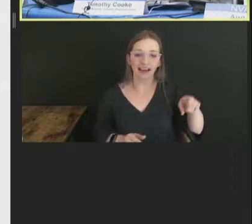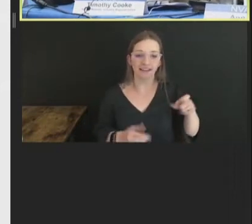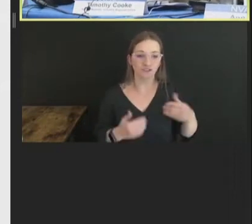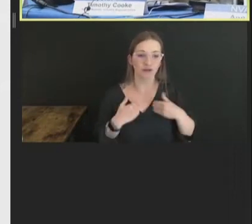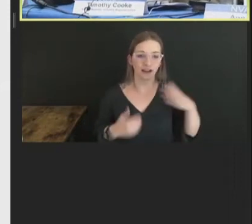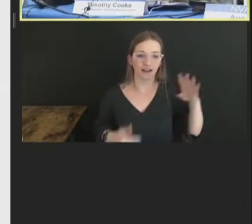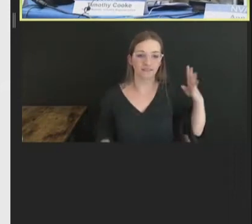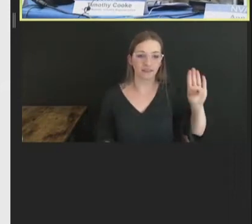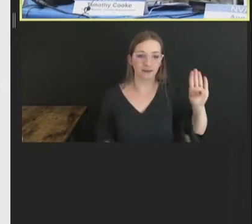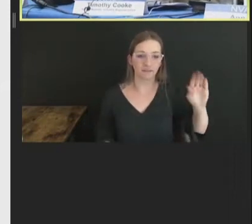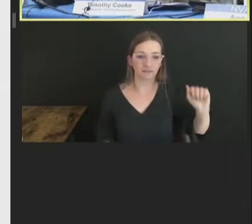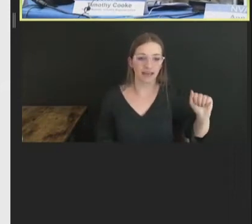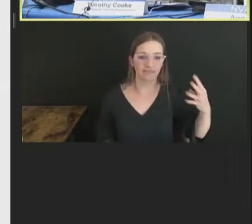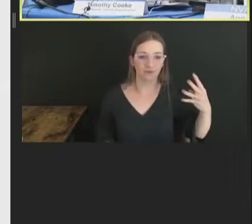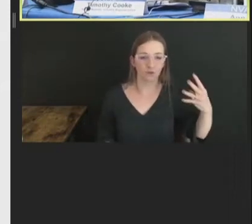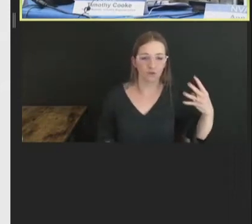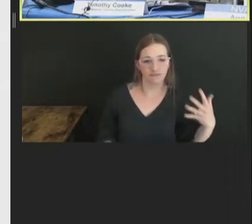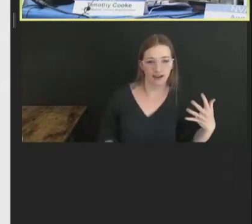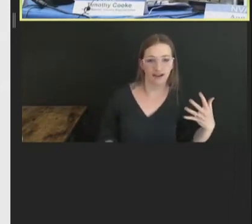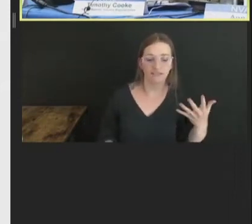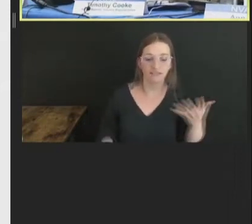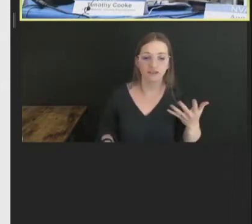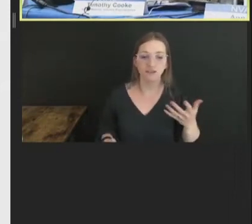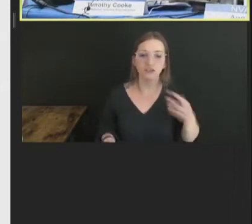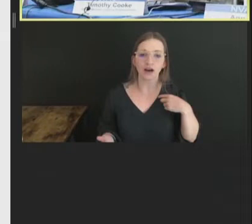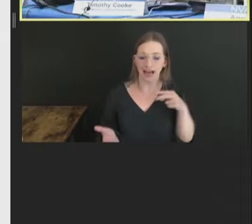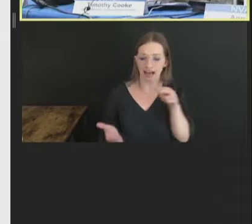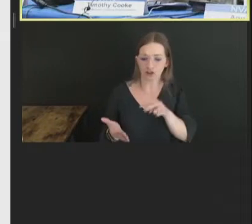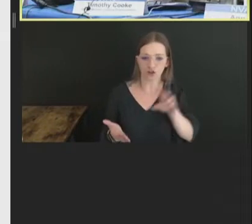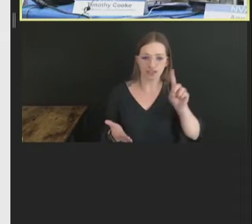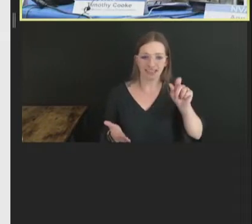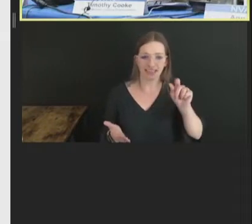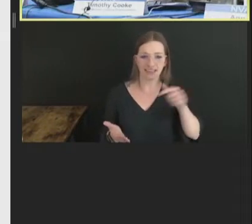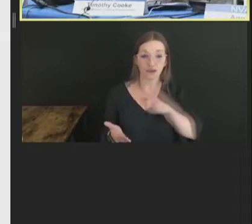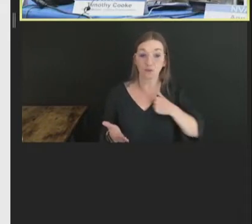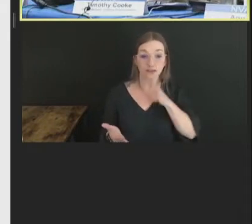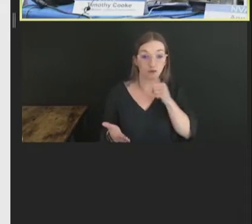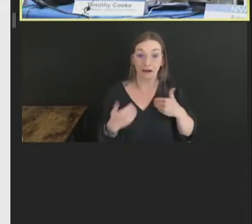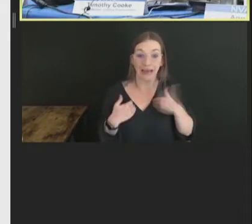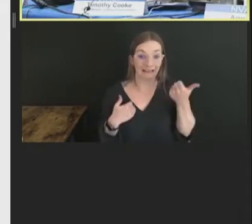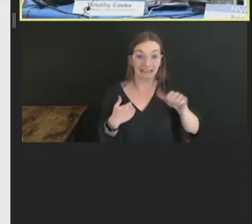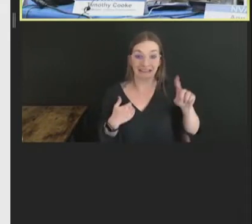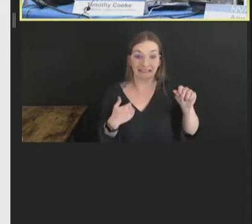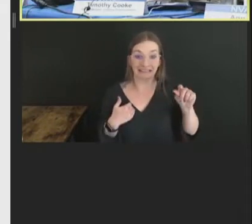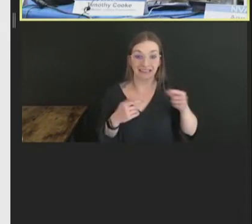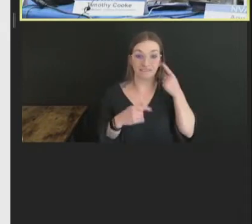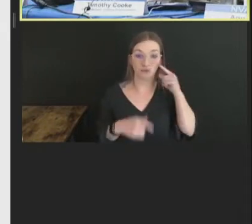I mean, I look at your data, we don't have any for BA.4/5 yet, but seems to me it's probably a